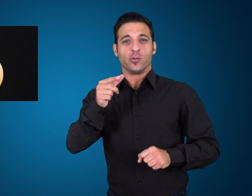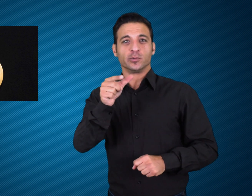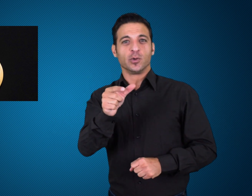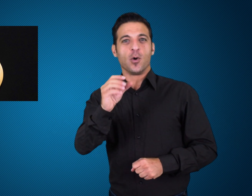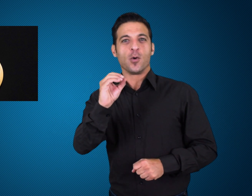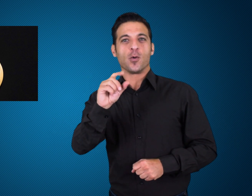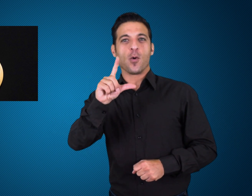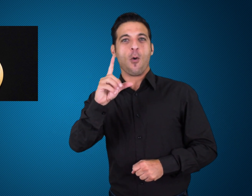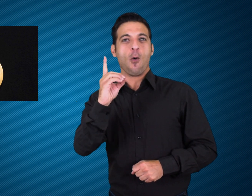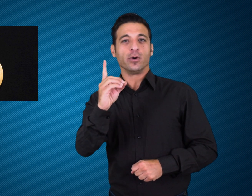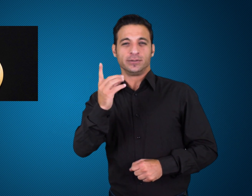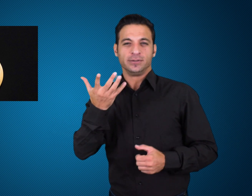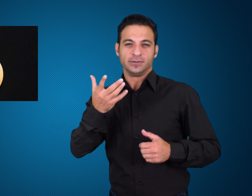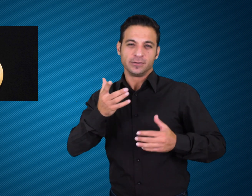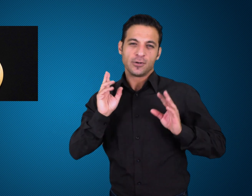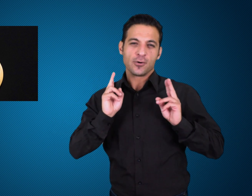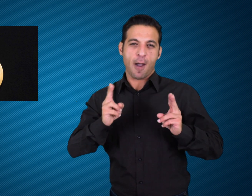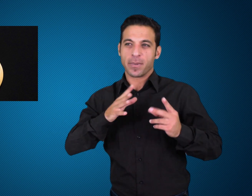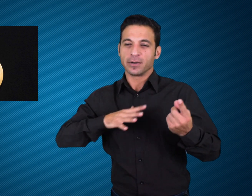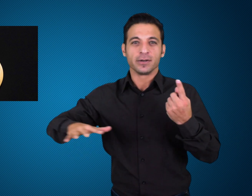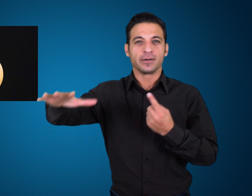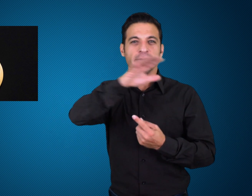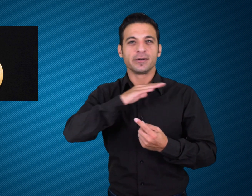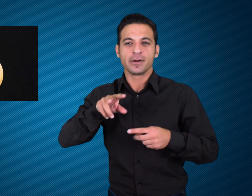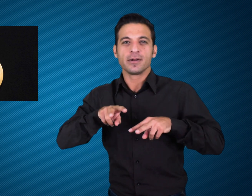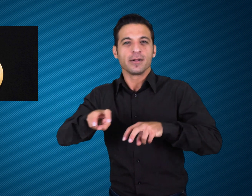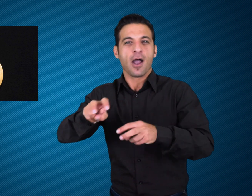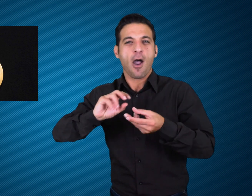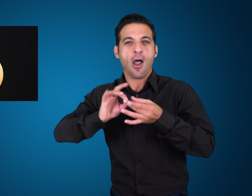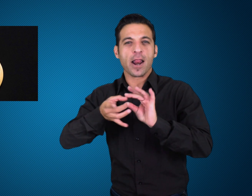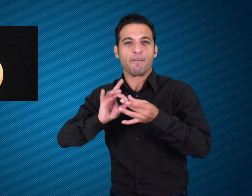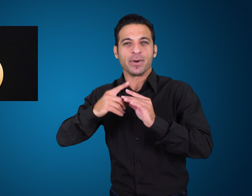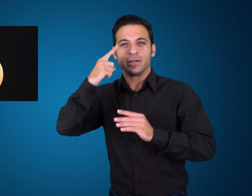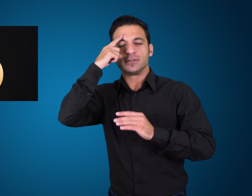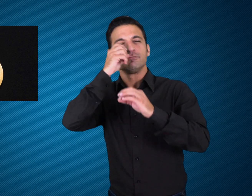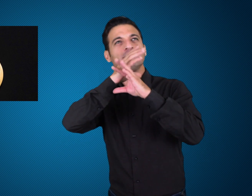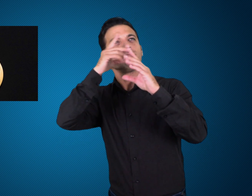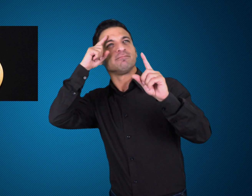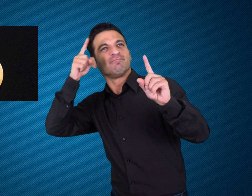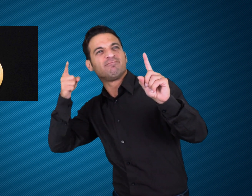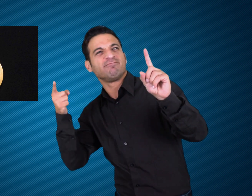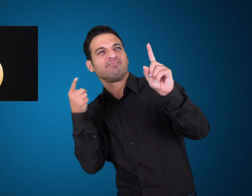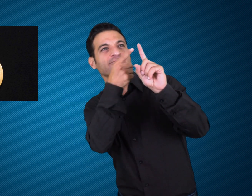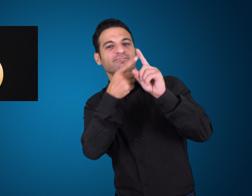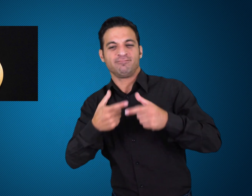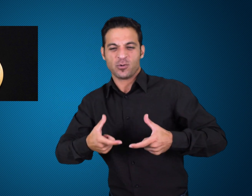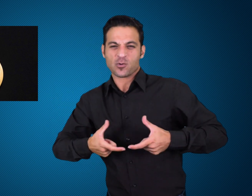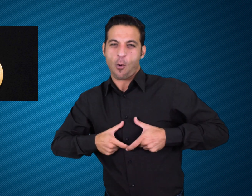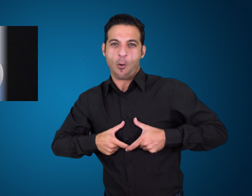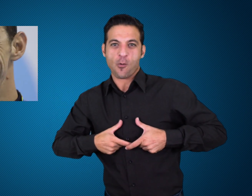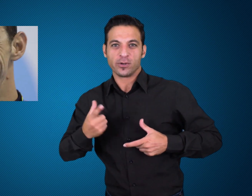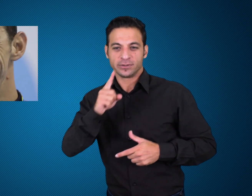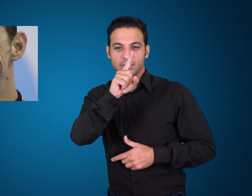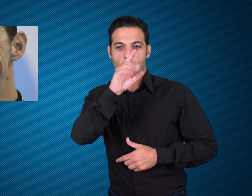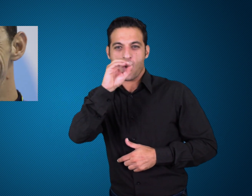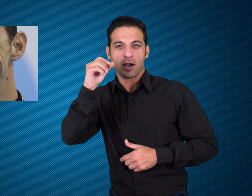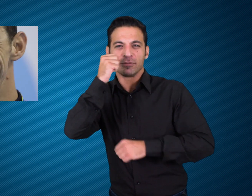ultimate achievement for Olympians for over 100 years. If you won one, it would